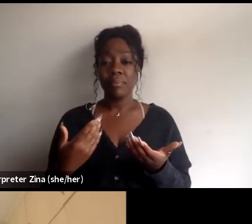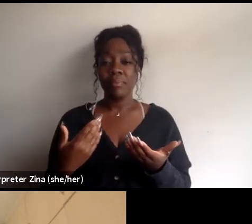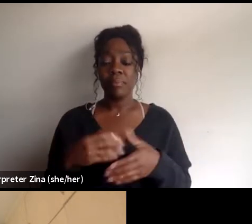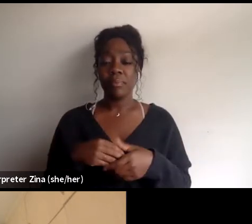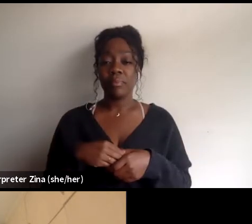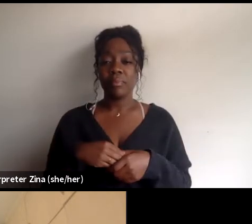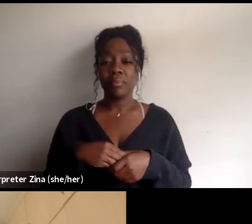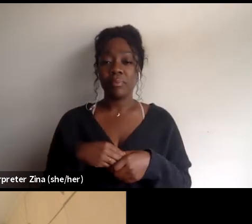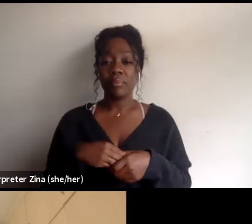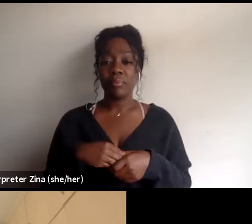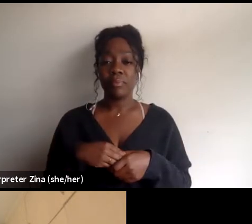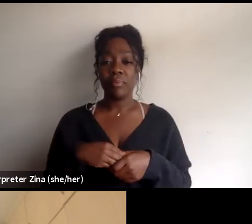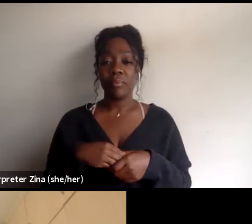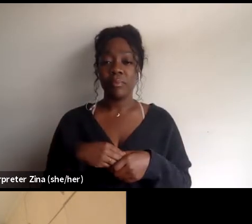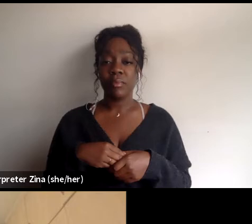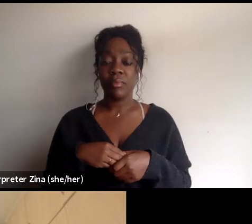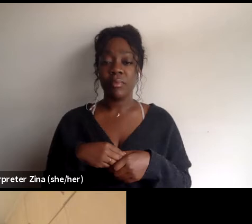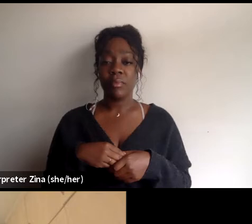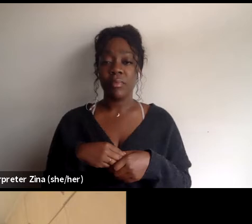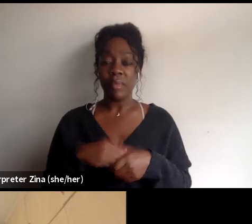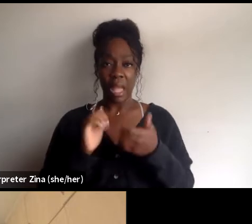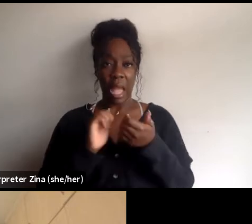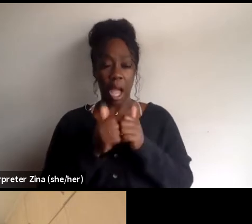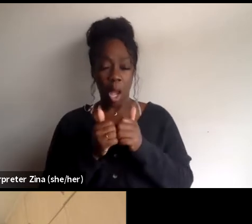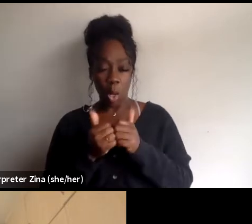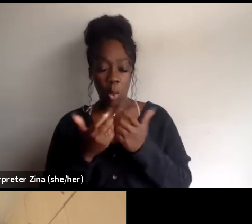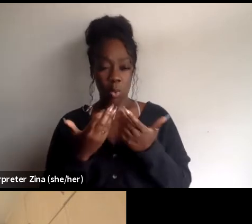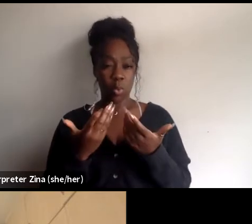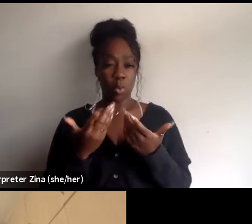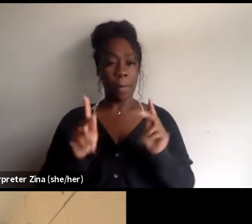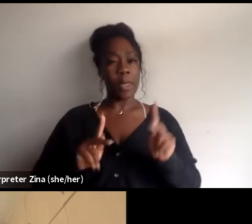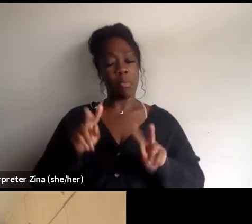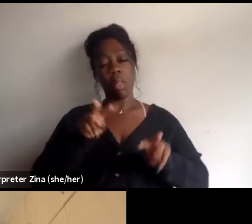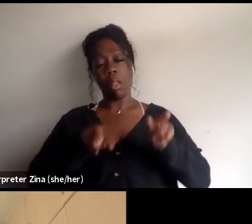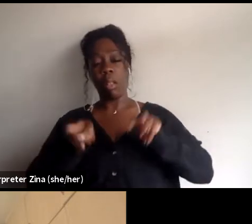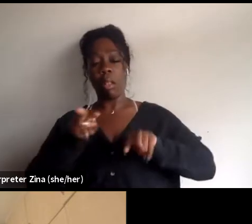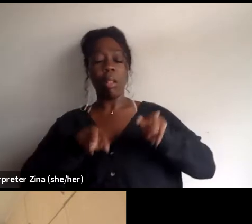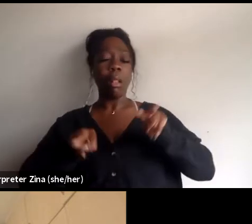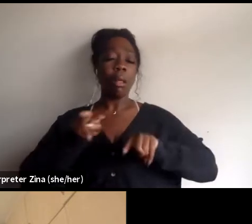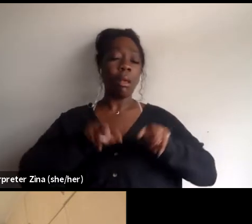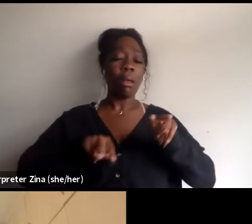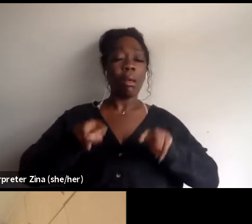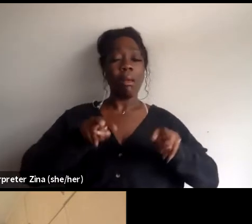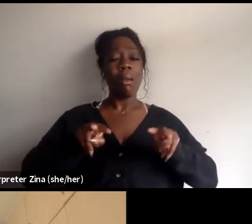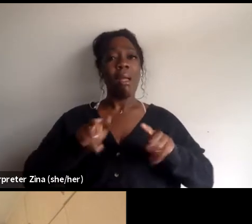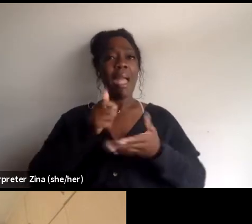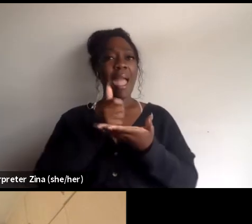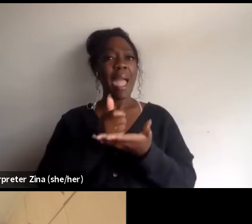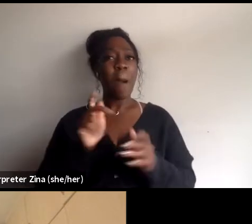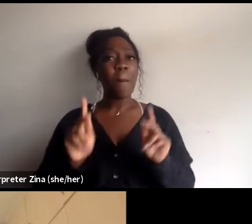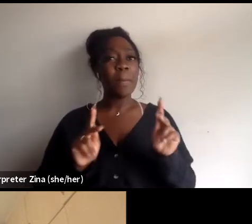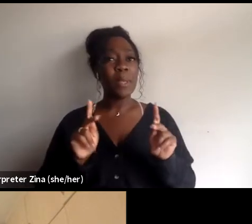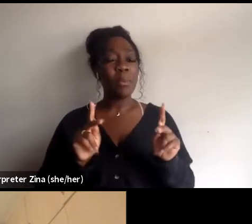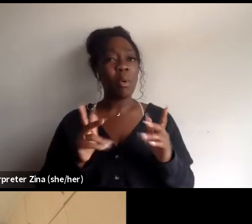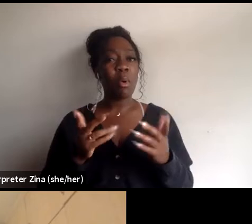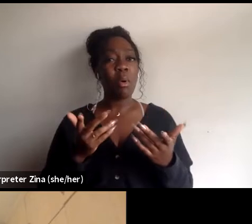or way of looking at things has actually helped people look at artwork more interestingly.